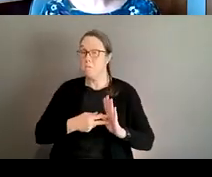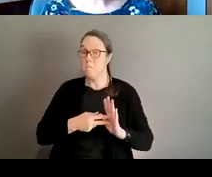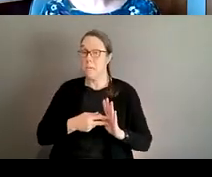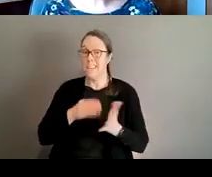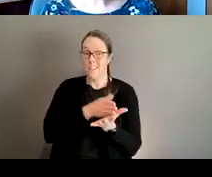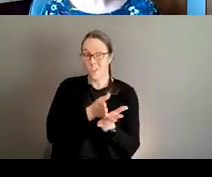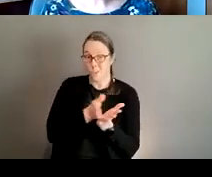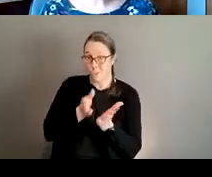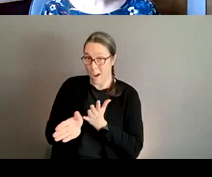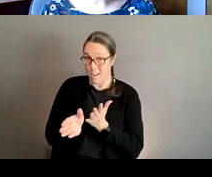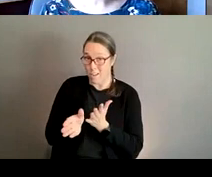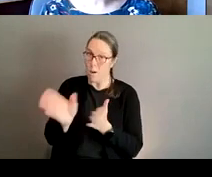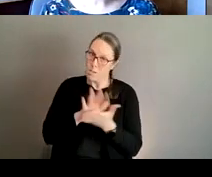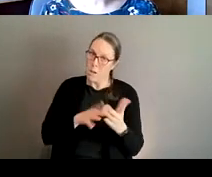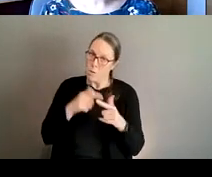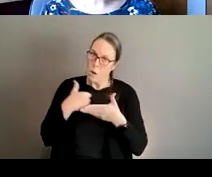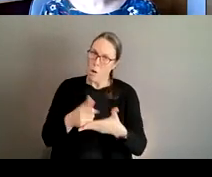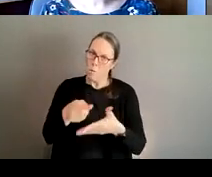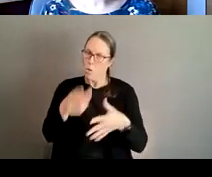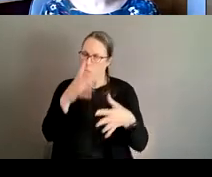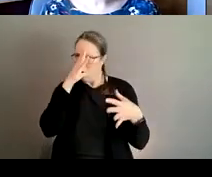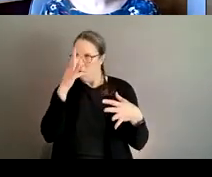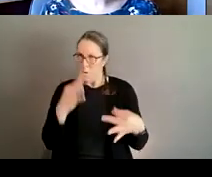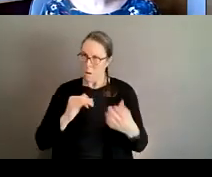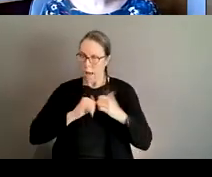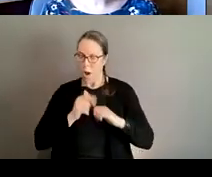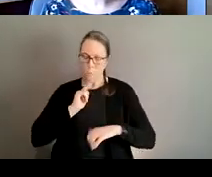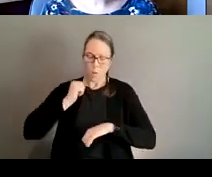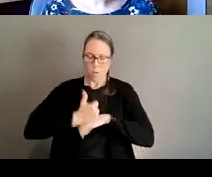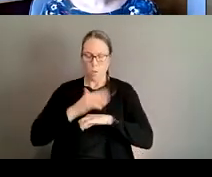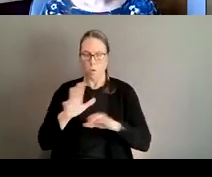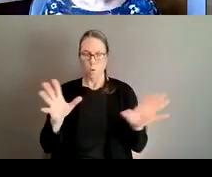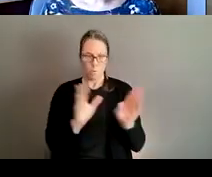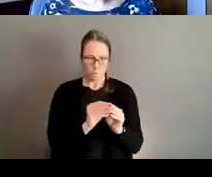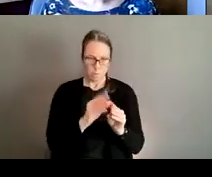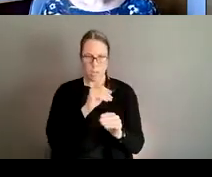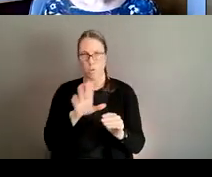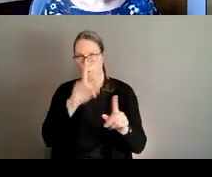your proposal and thinking about your takeaways and goals for your session, but they're also